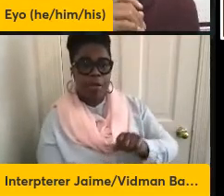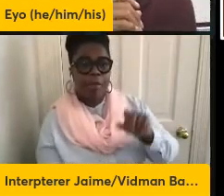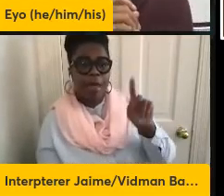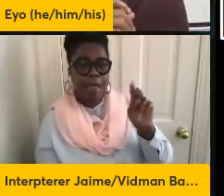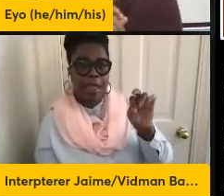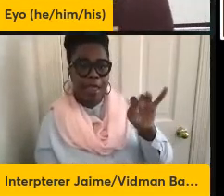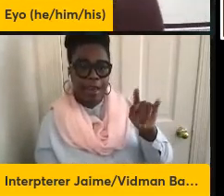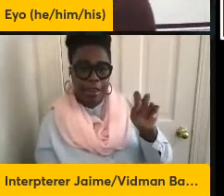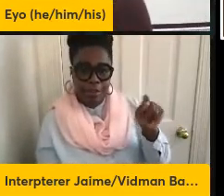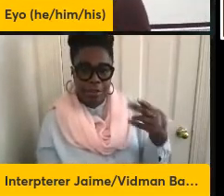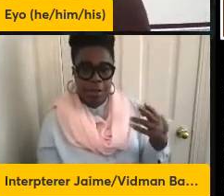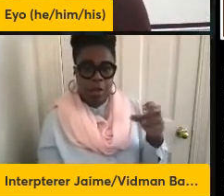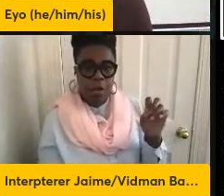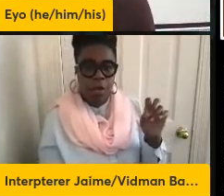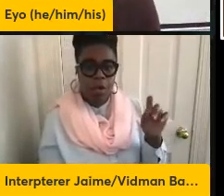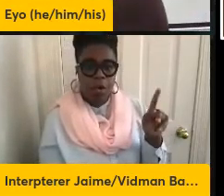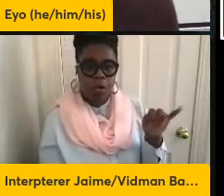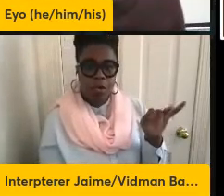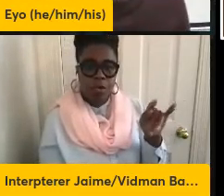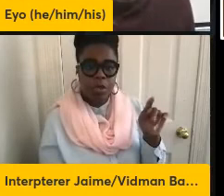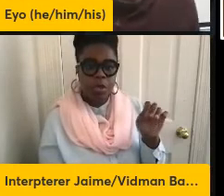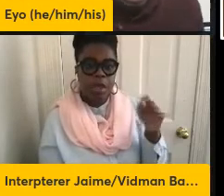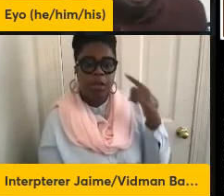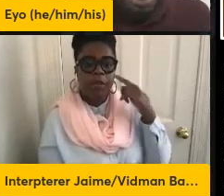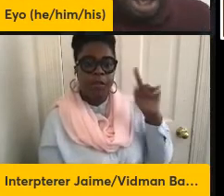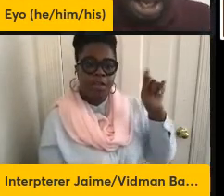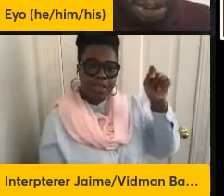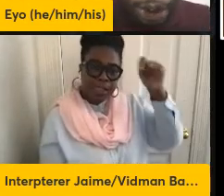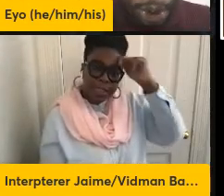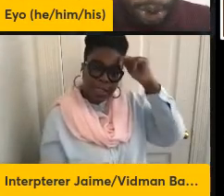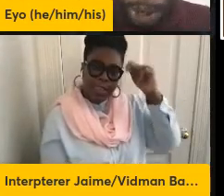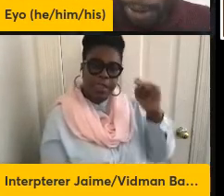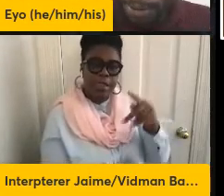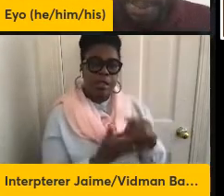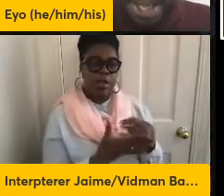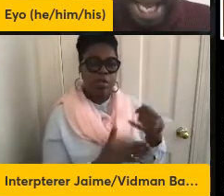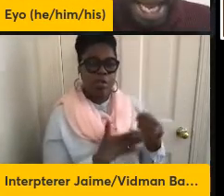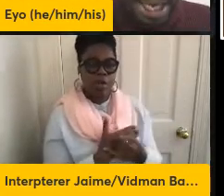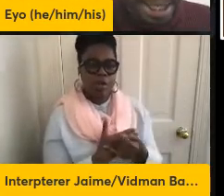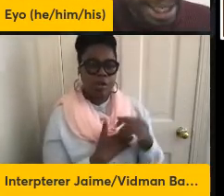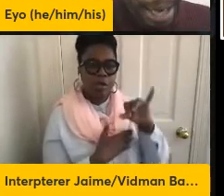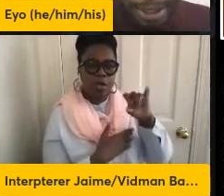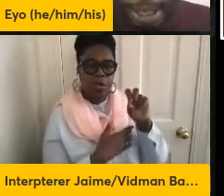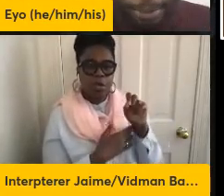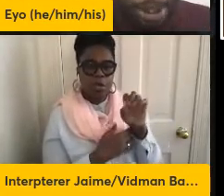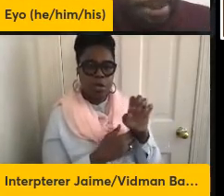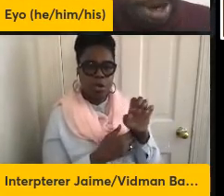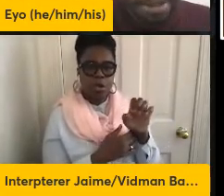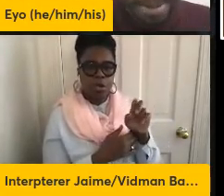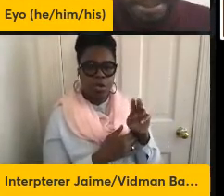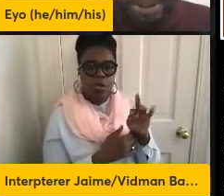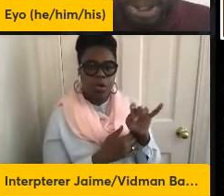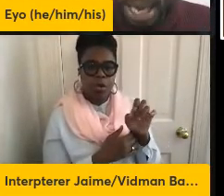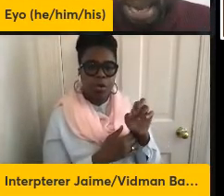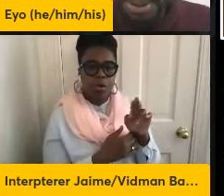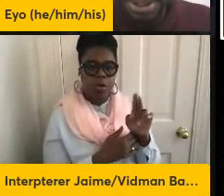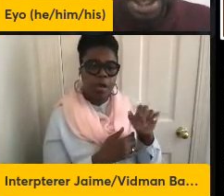It's ongoing right now for a thesis project, Joe well, and I didn't have the time to talk about other members of the lab and